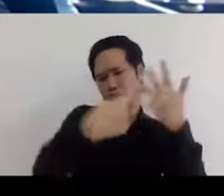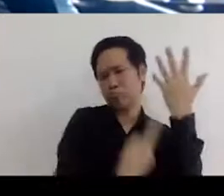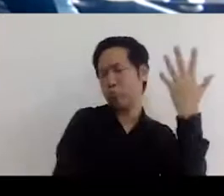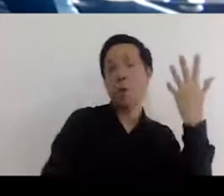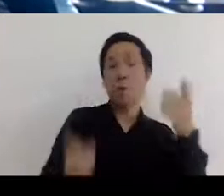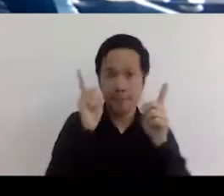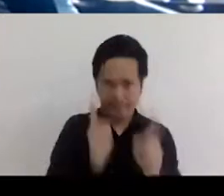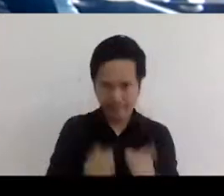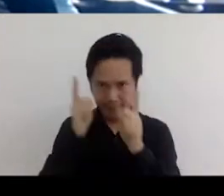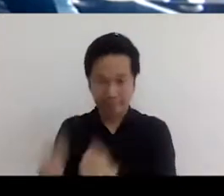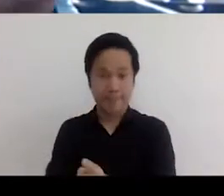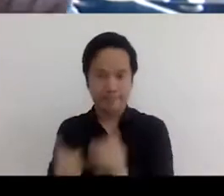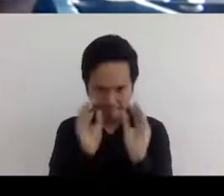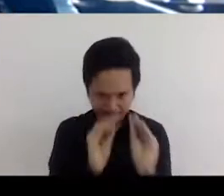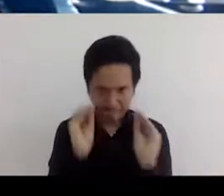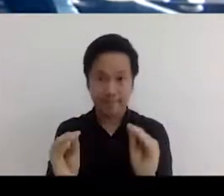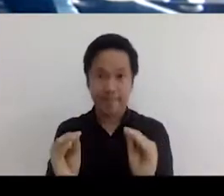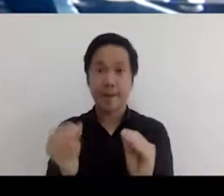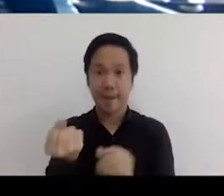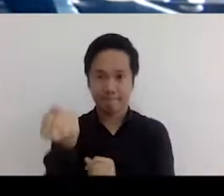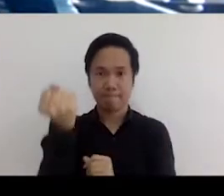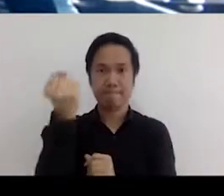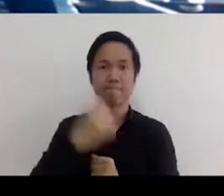First of all, it is a standing agenda in the UNCT,